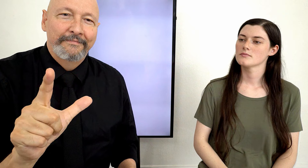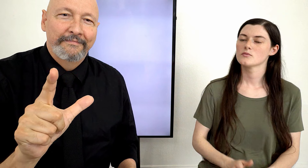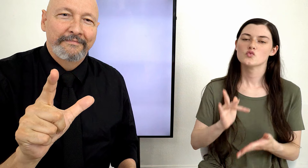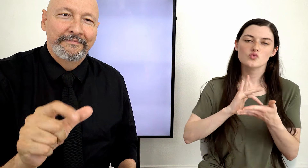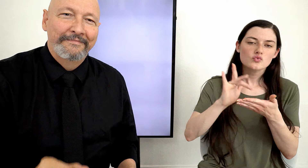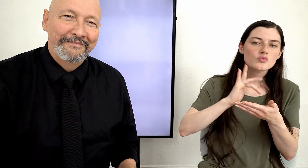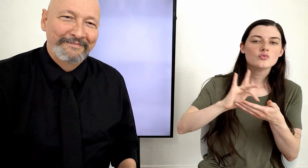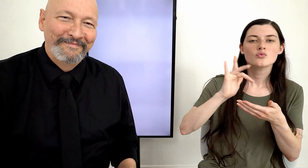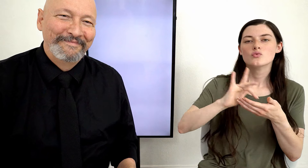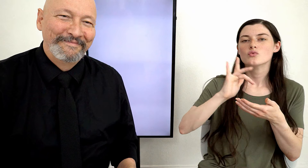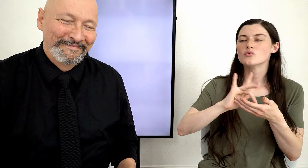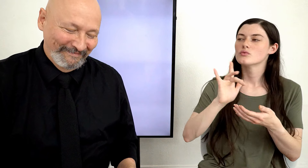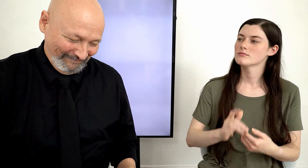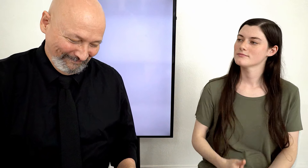doomscroll